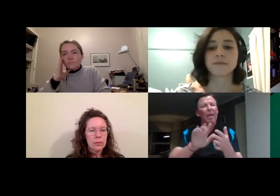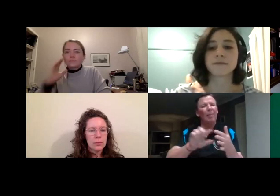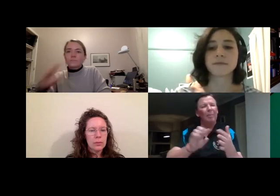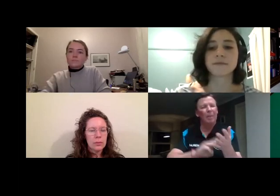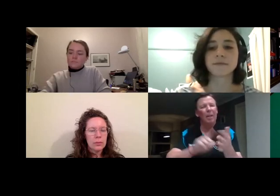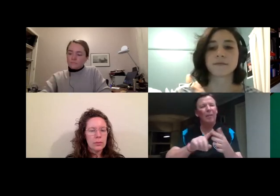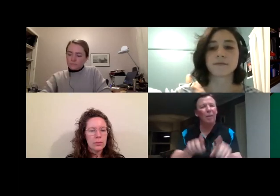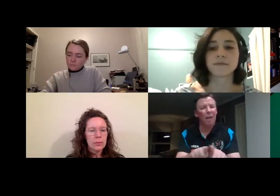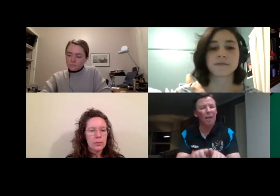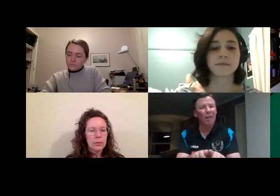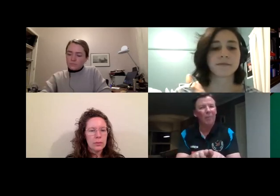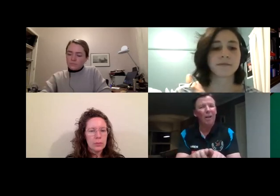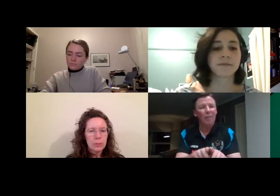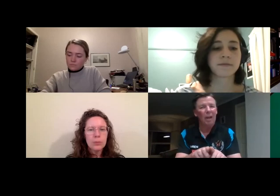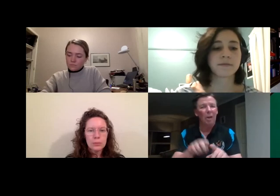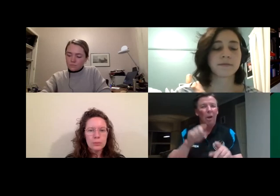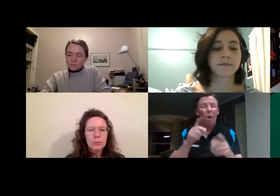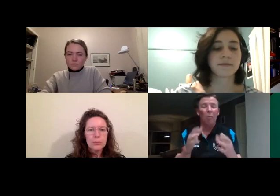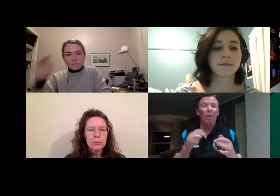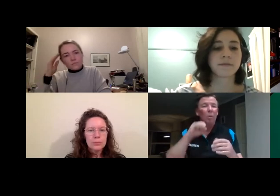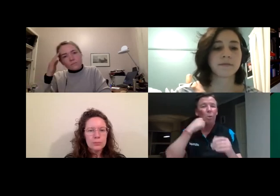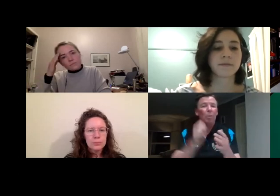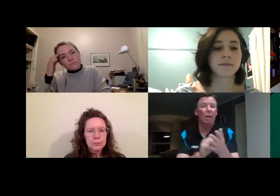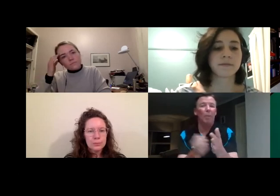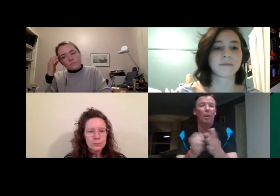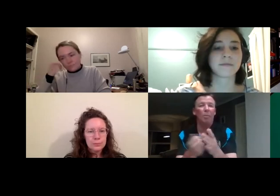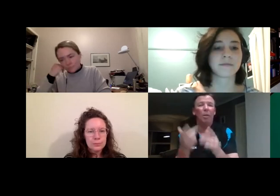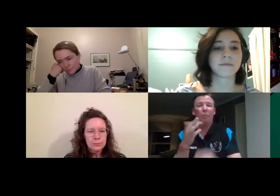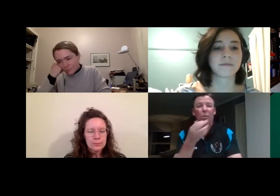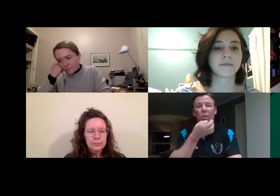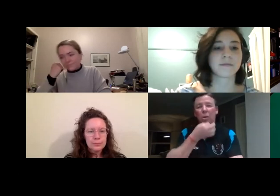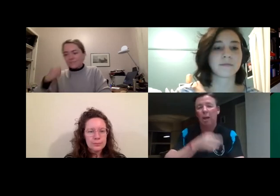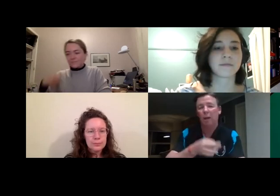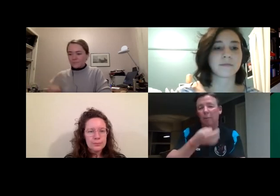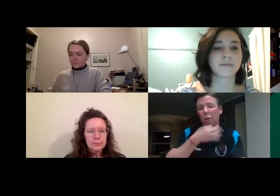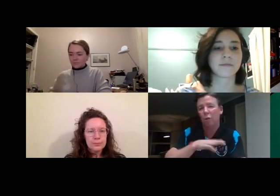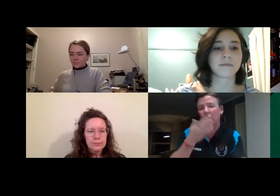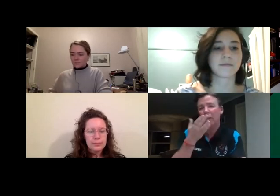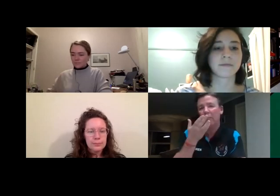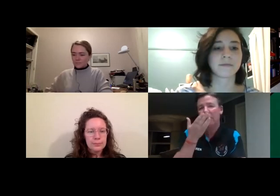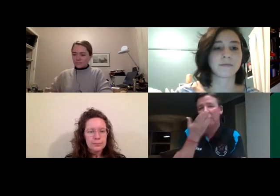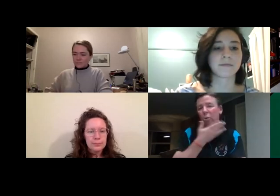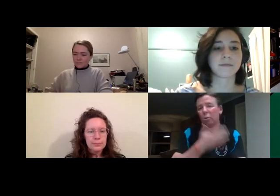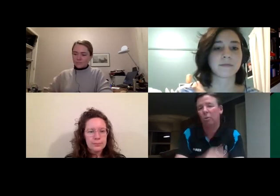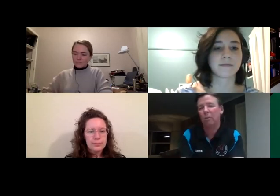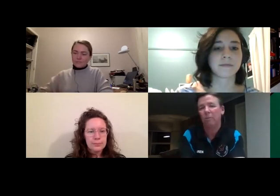things you like, that hopefully will be that privilege for children, that's good.